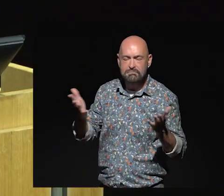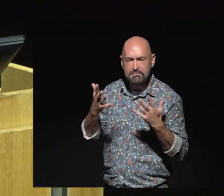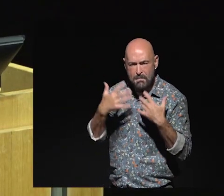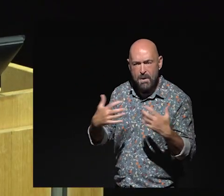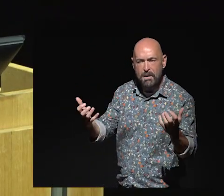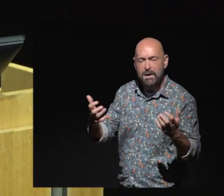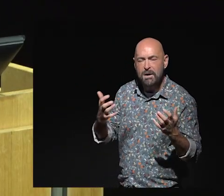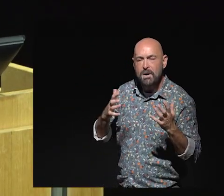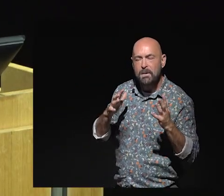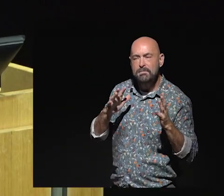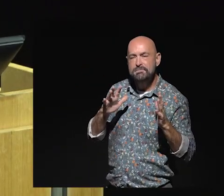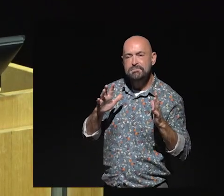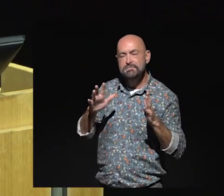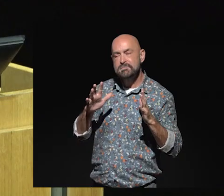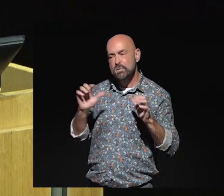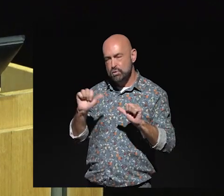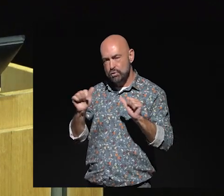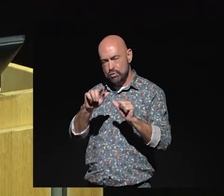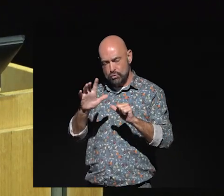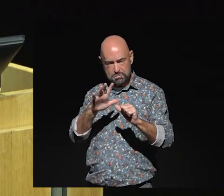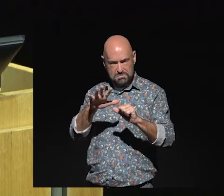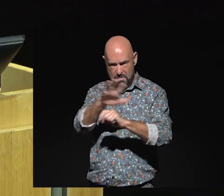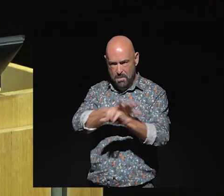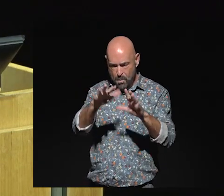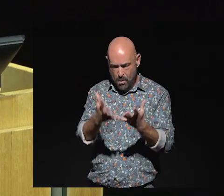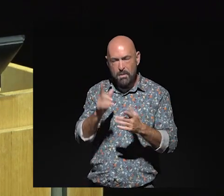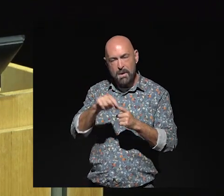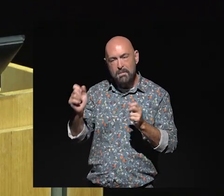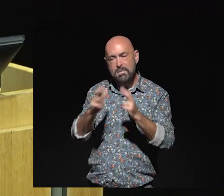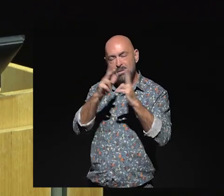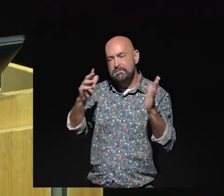not quite yet Proustian world of Parisian high society.